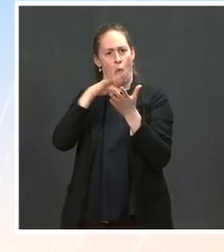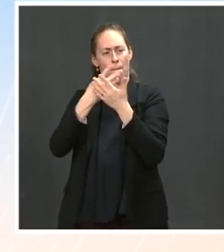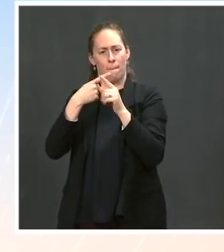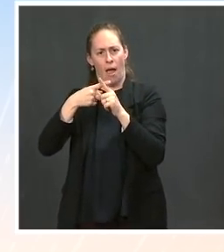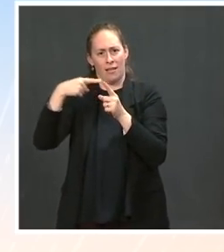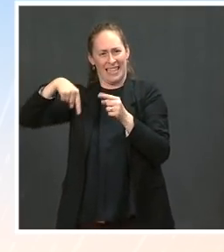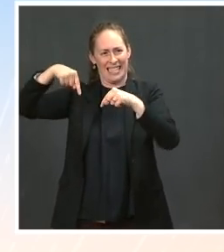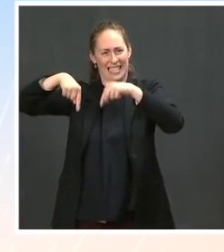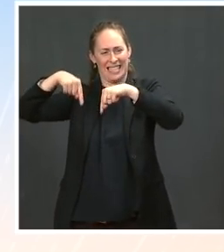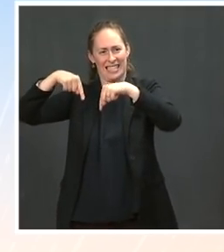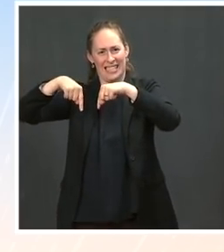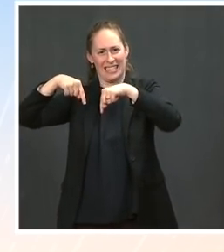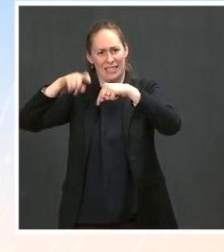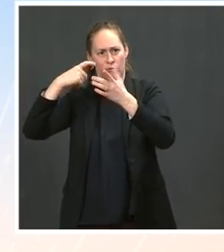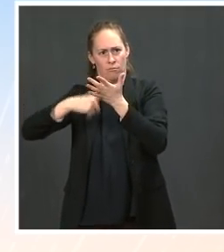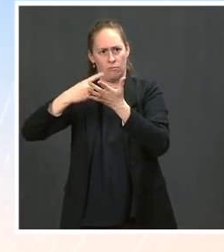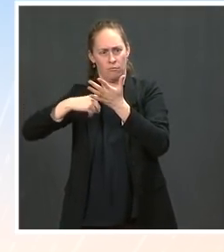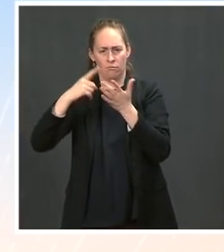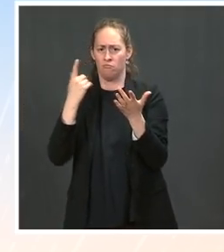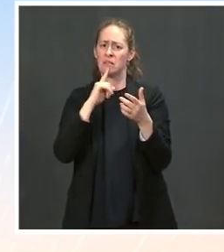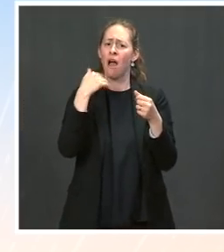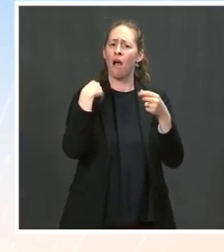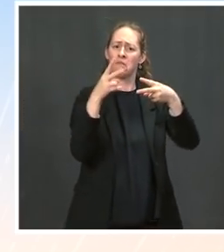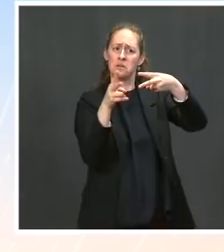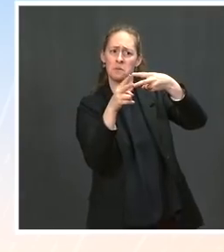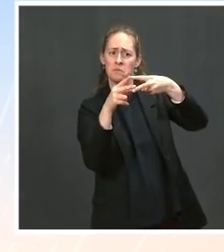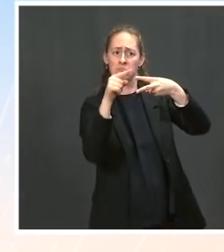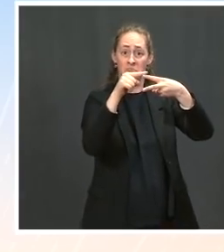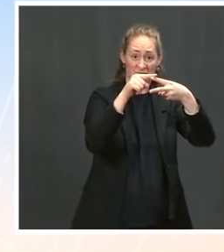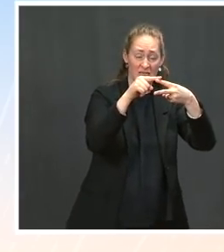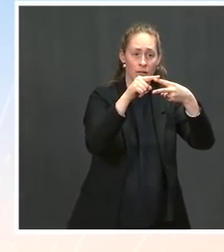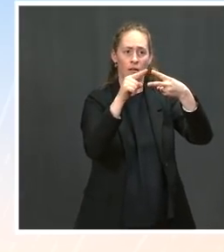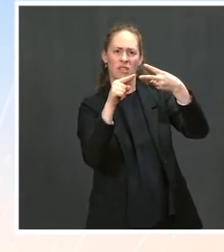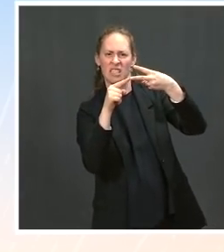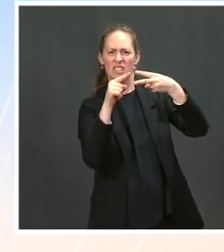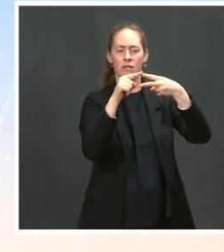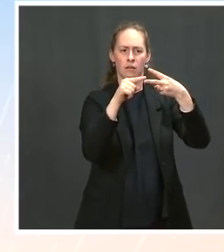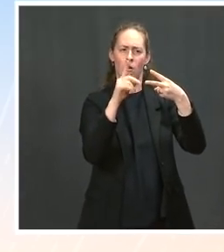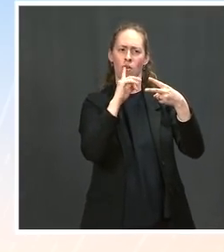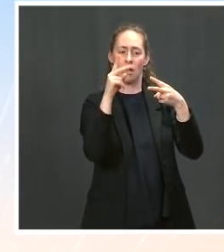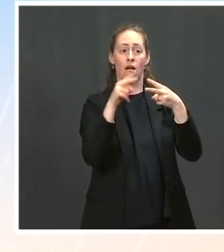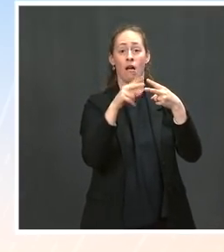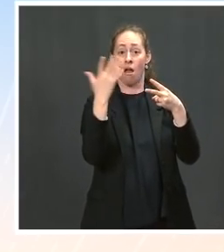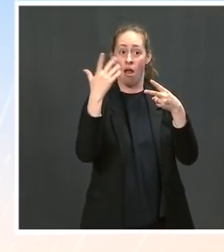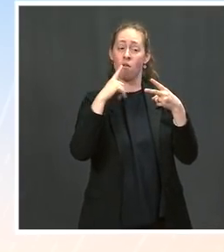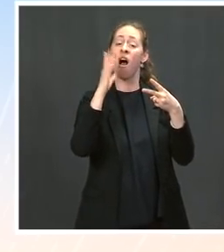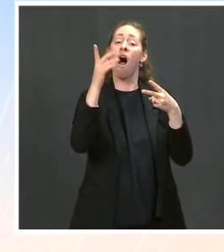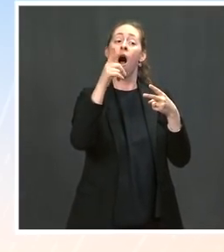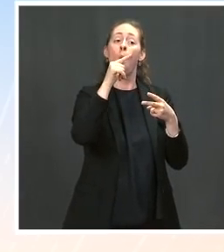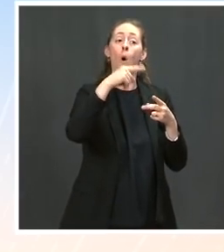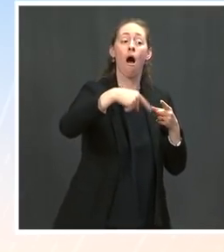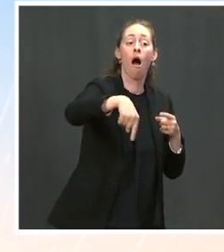and there are really two options: Either you put the -- put the burden on the backs of corporations that can afford to pay more,